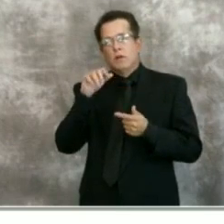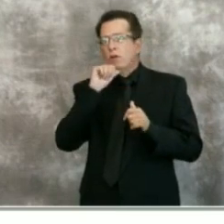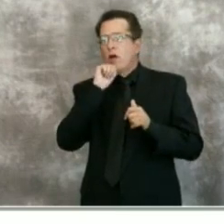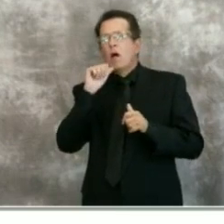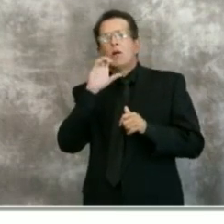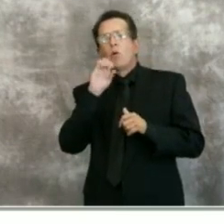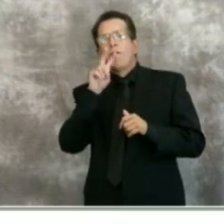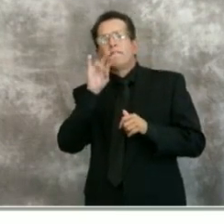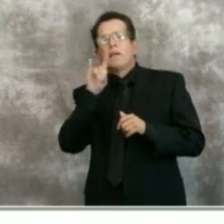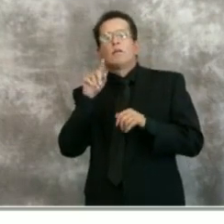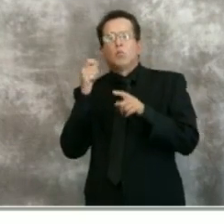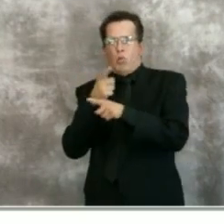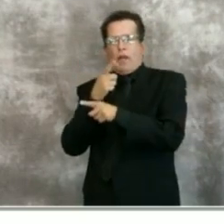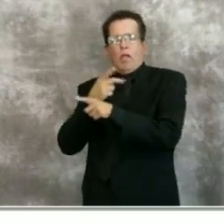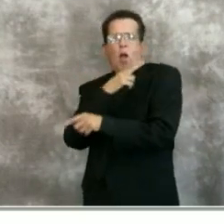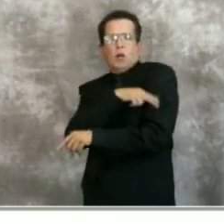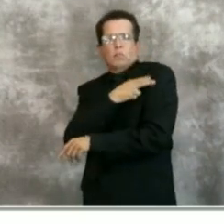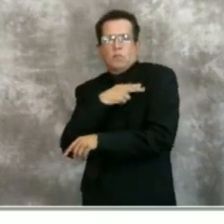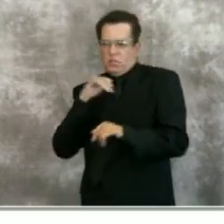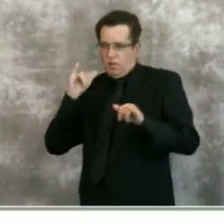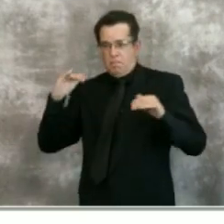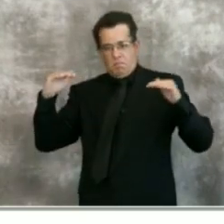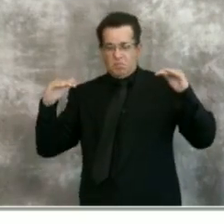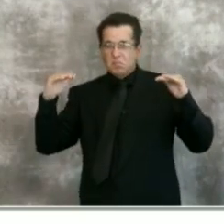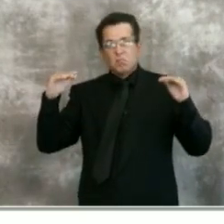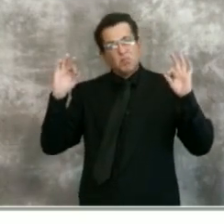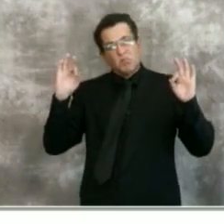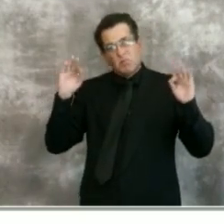TO TODAY. COVID-RELATED ICE USE ARE EXACTLY THE SAME NON